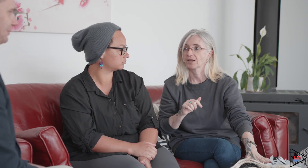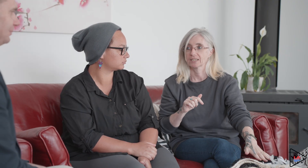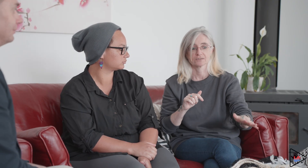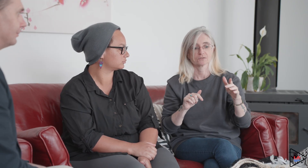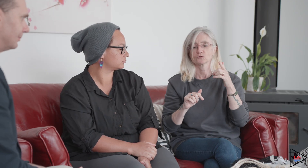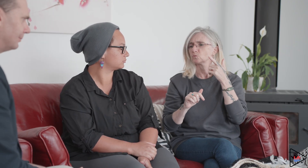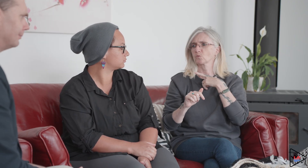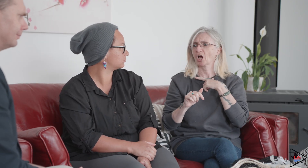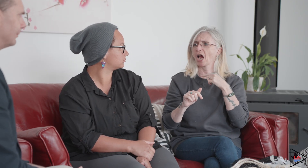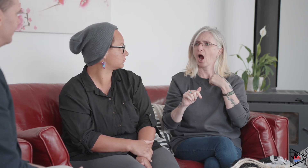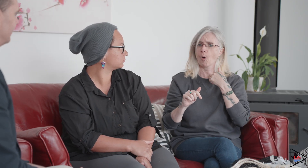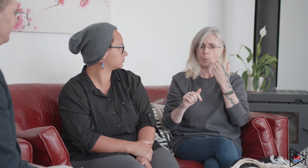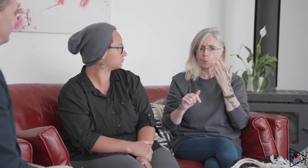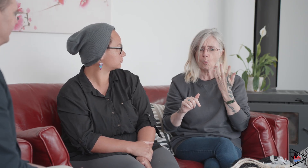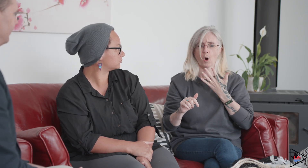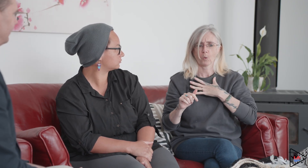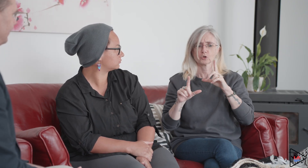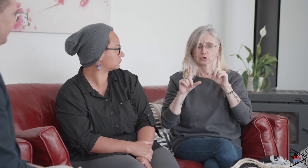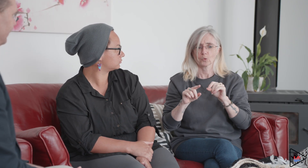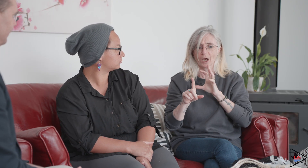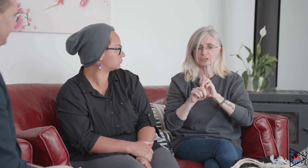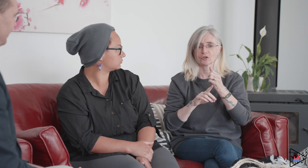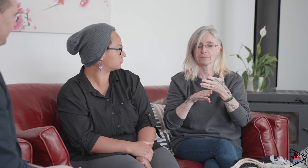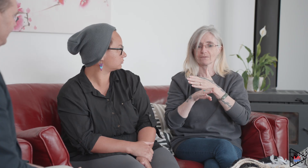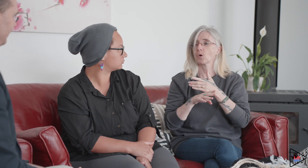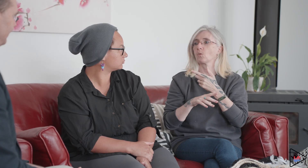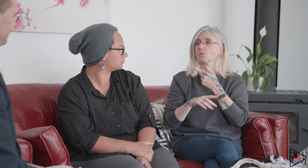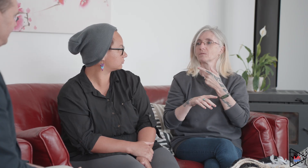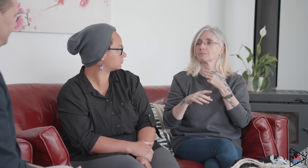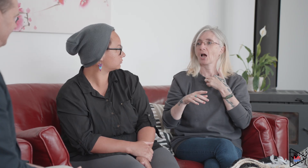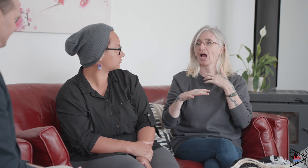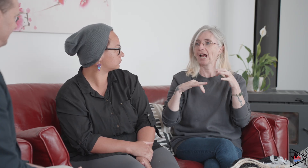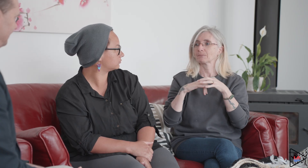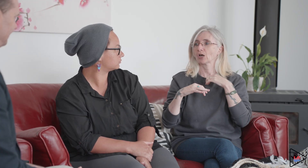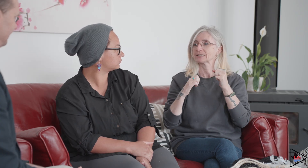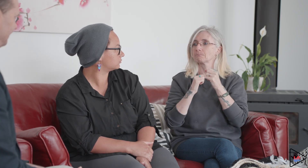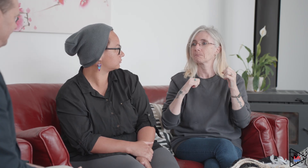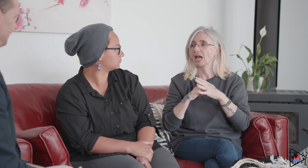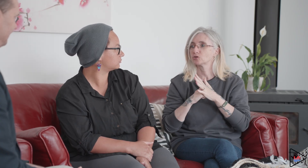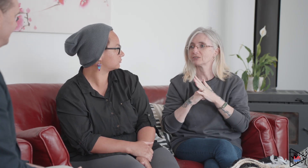one also in preparation, because something I really wanted to do and meet a deadline for because,